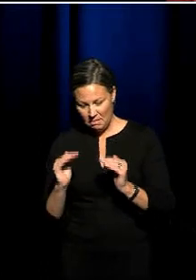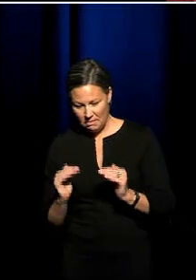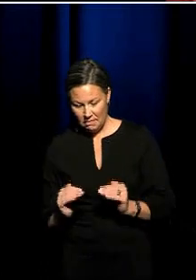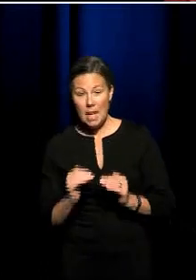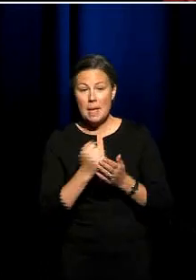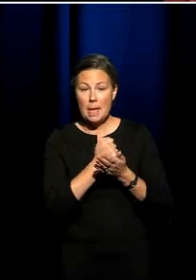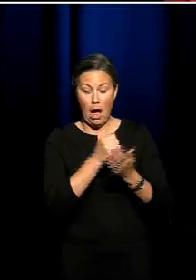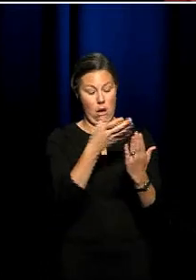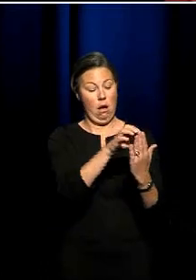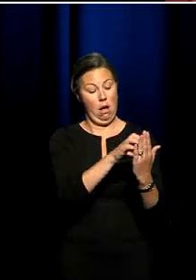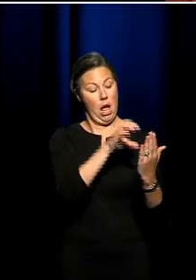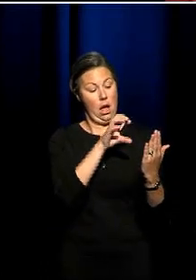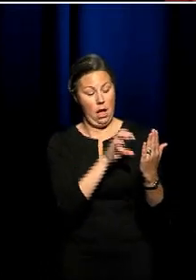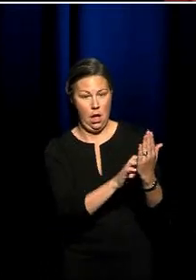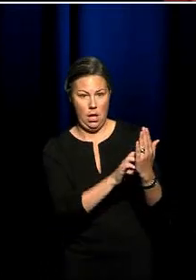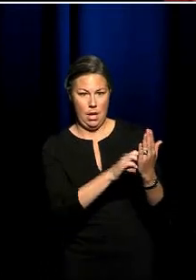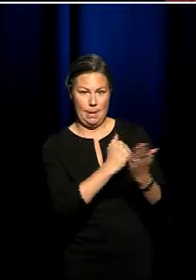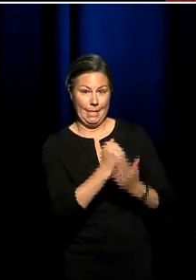important. It requires Australia to take all